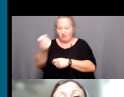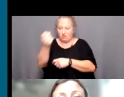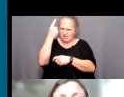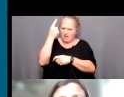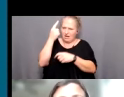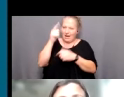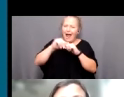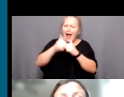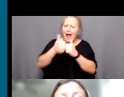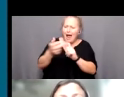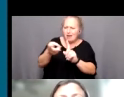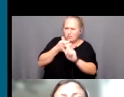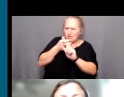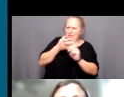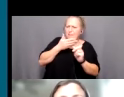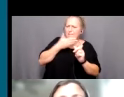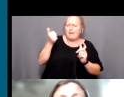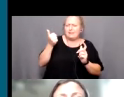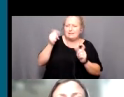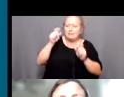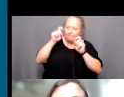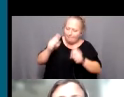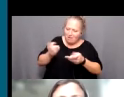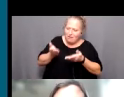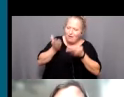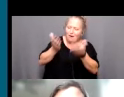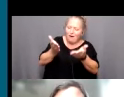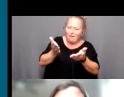to attract the best they also have to offer that voice in the workplace,